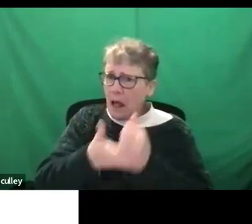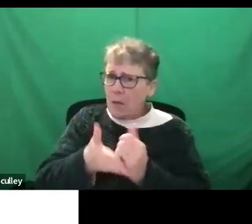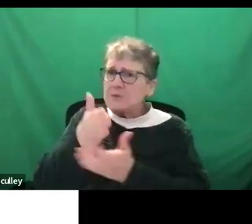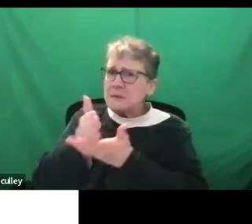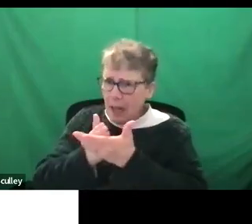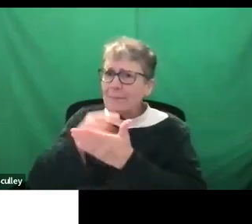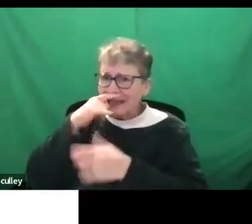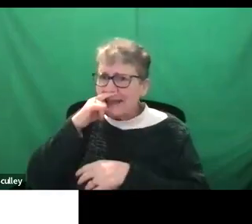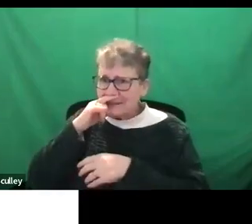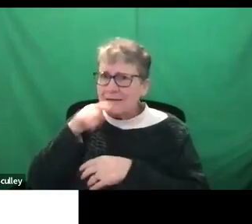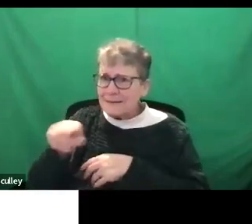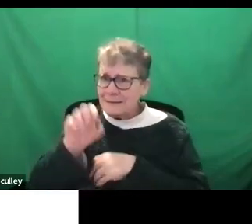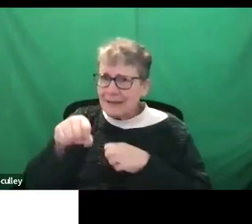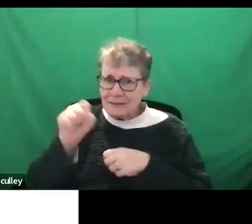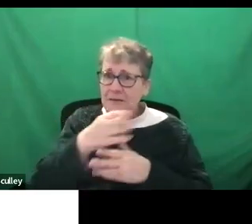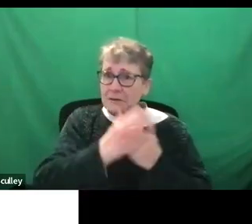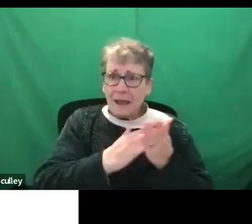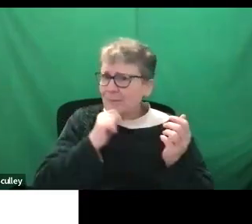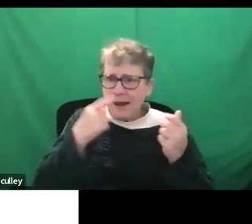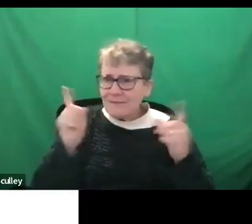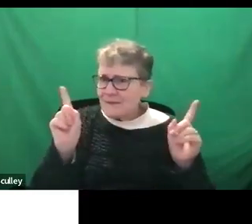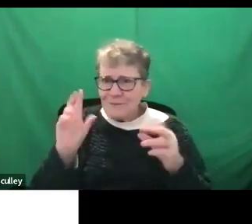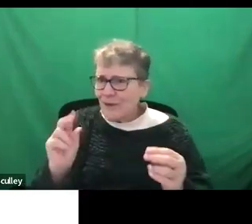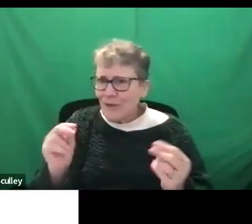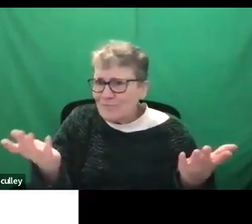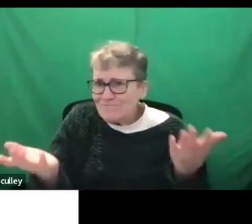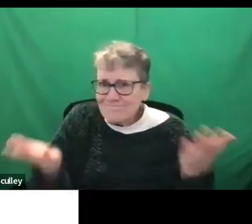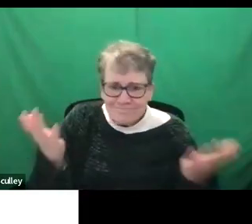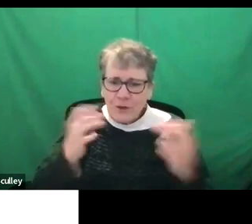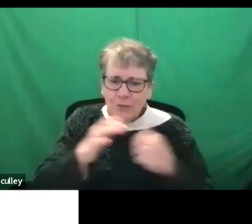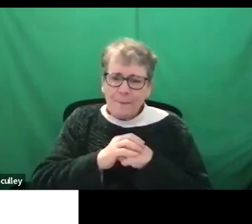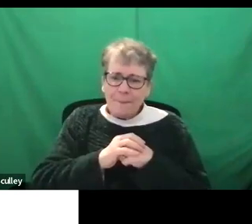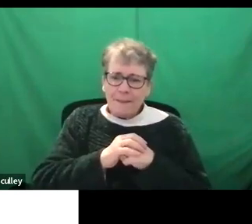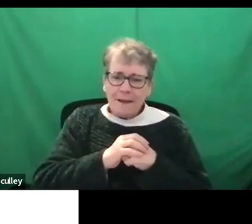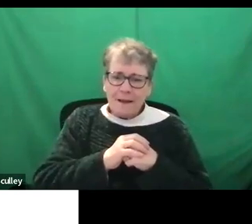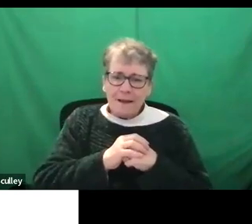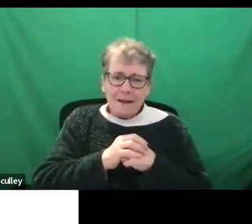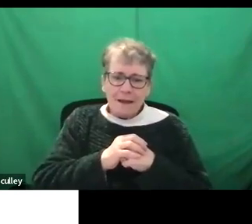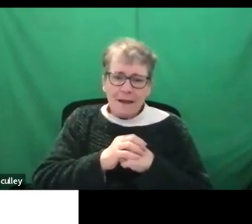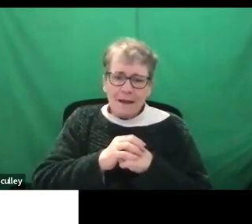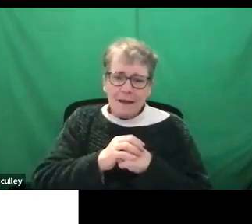And while those are helpful tools for some kids, they are not effective for others.